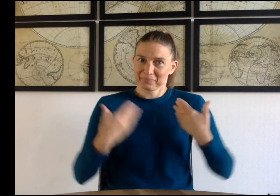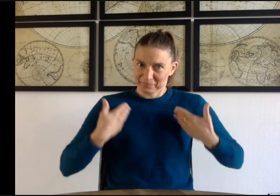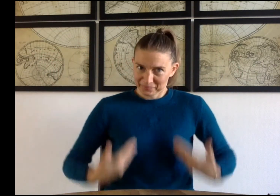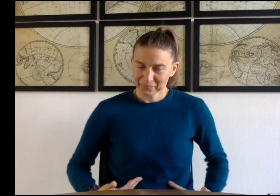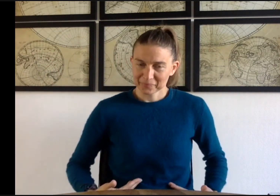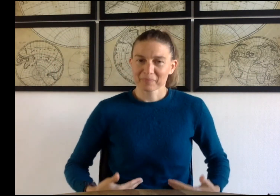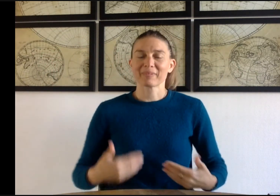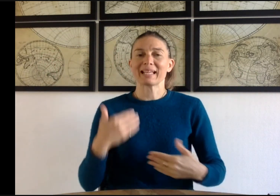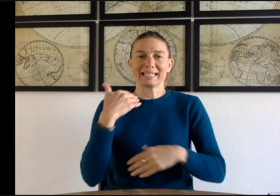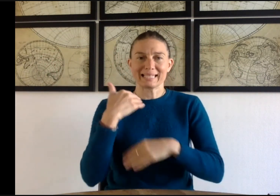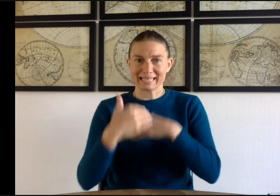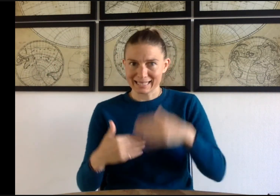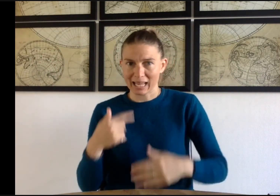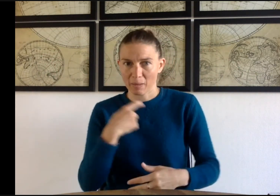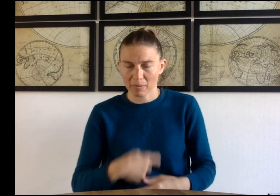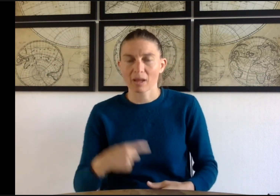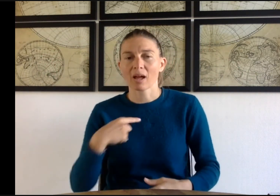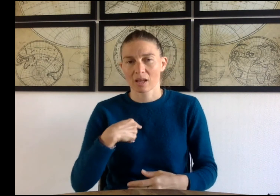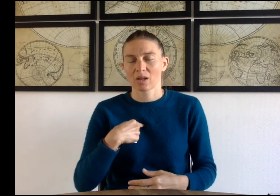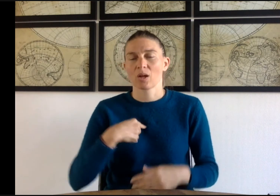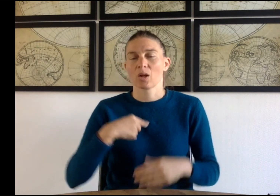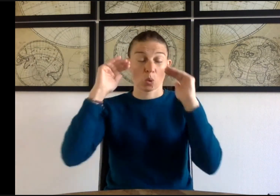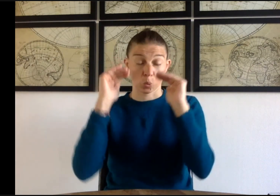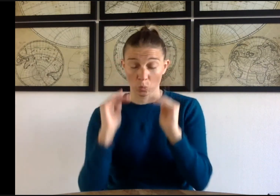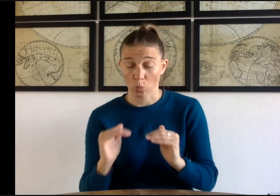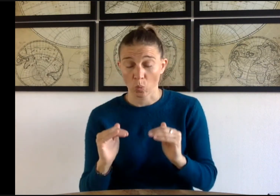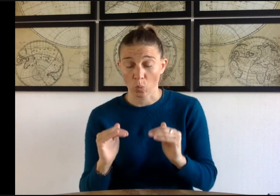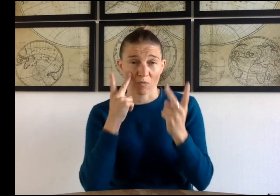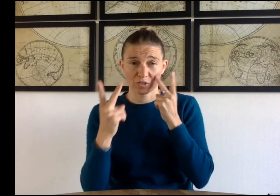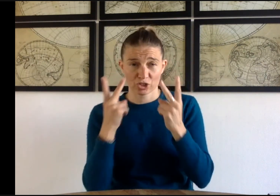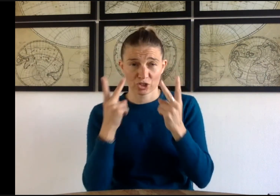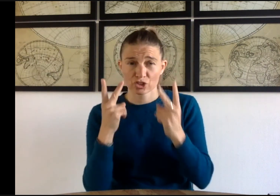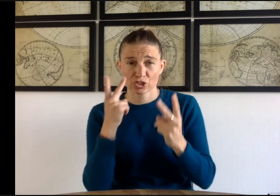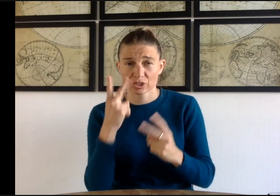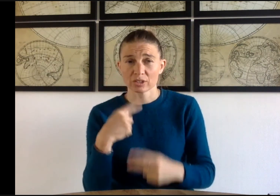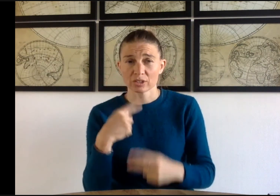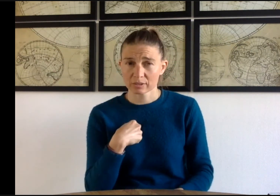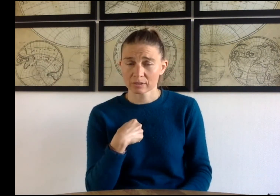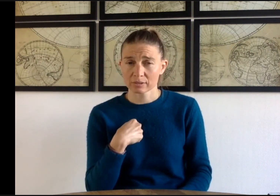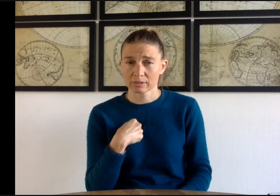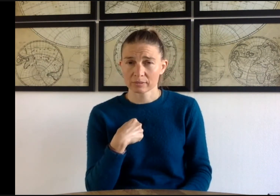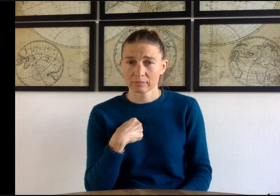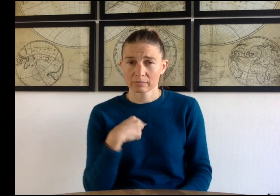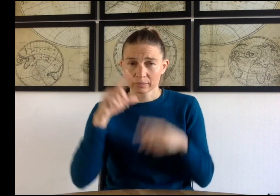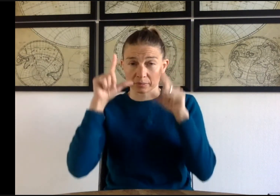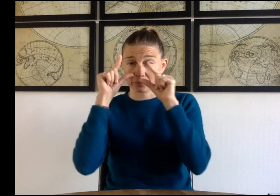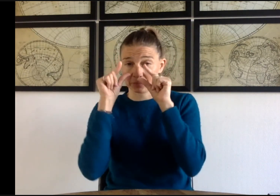I'm with a very low vision and I can tell that like most of us